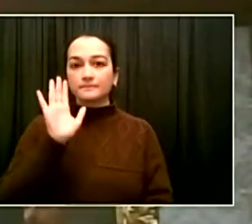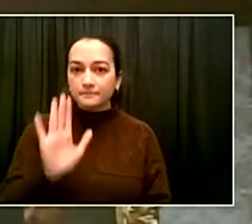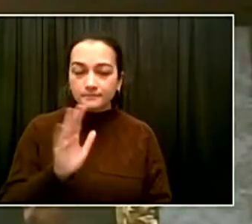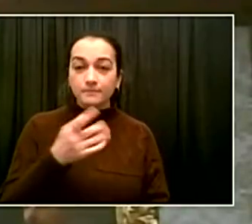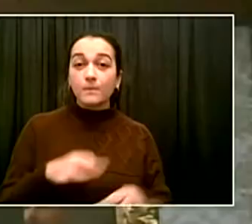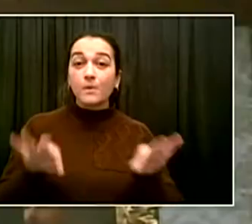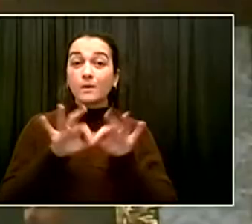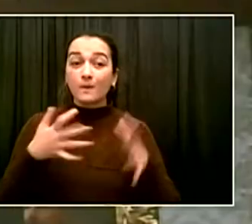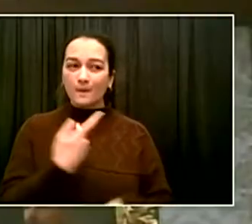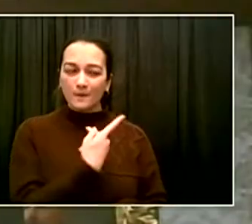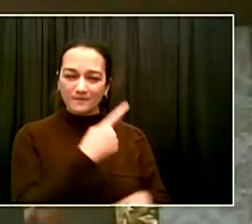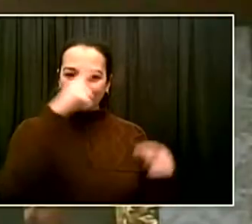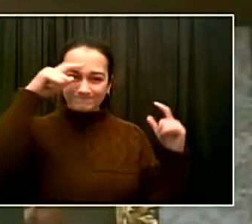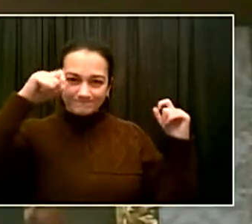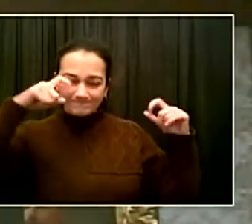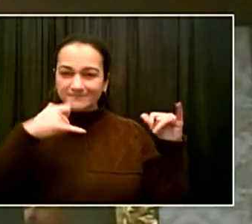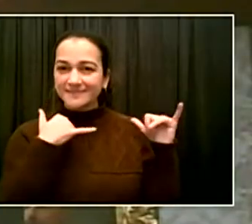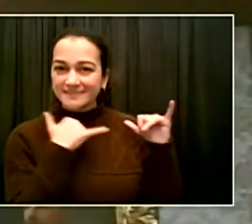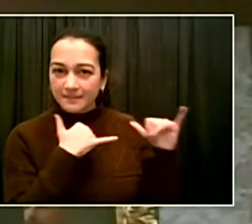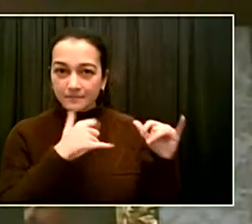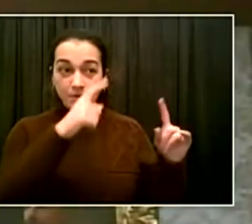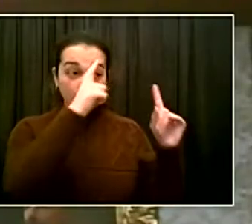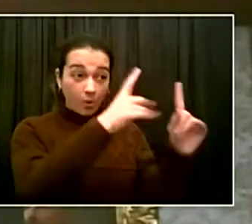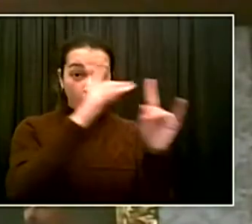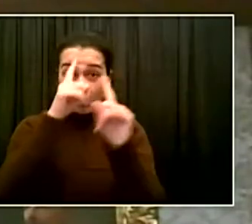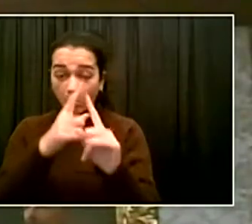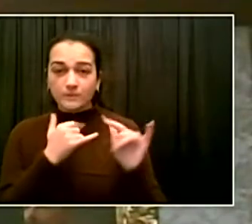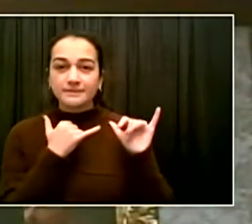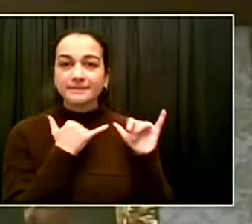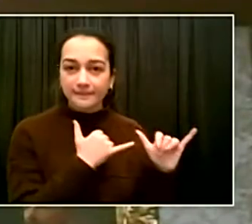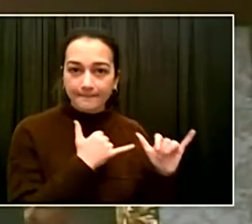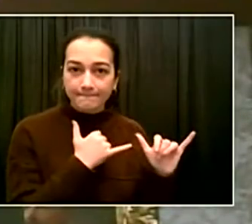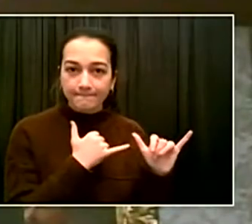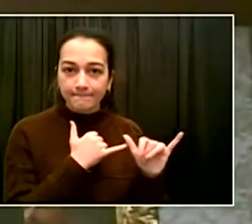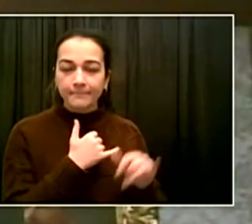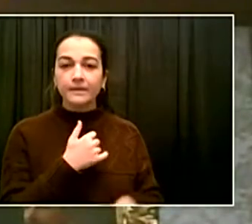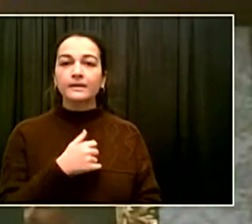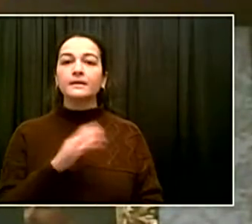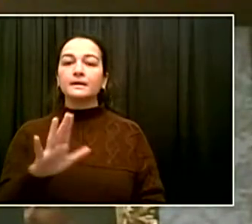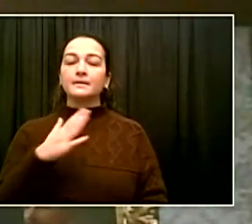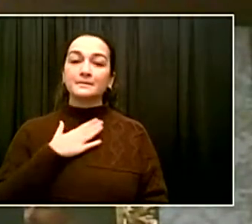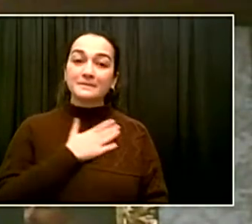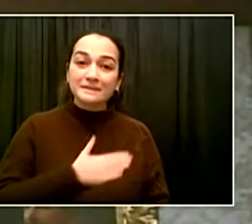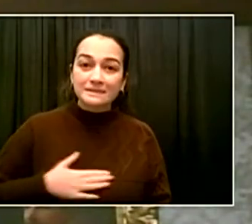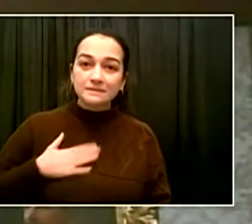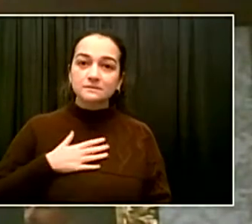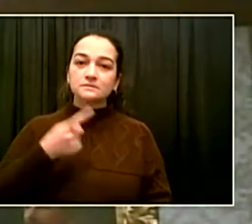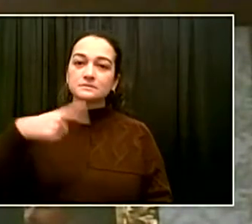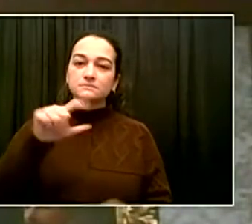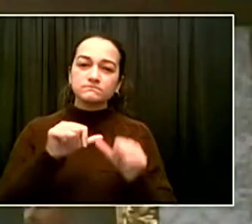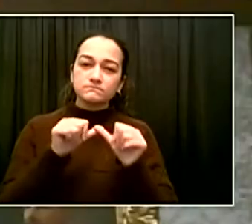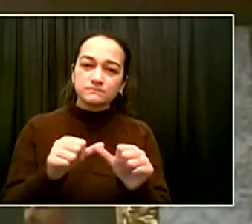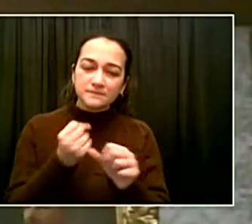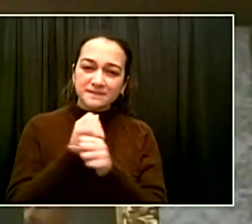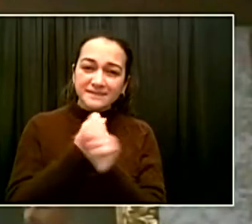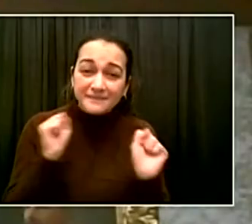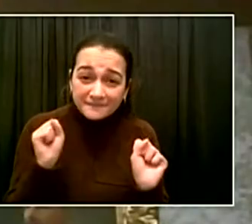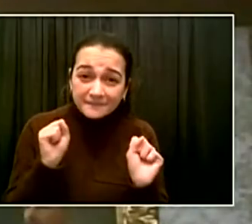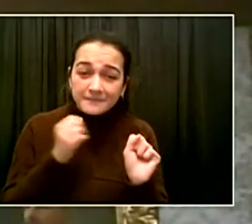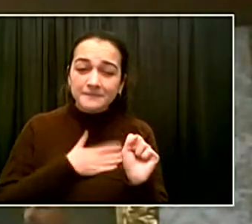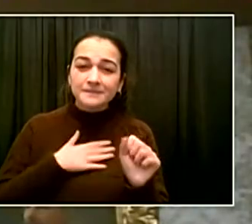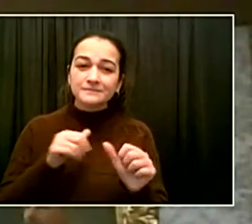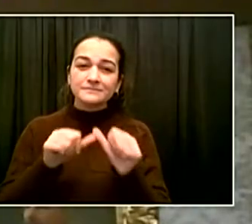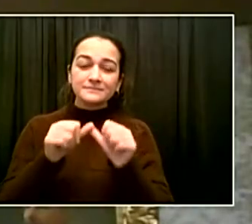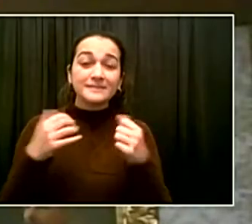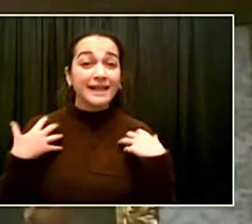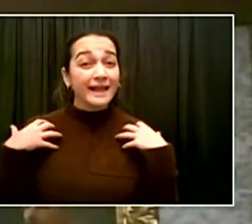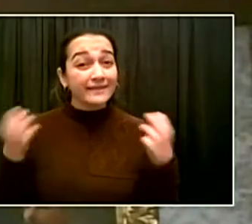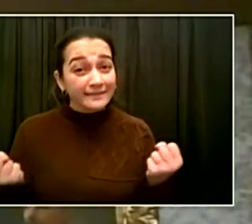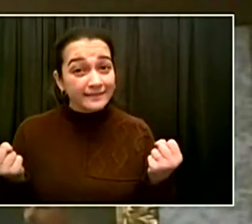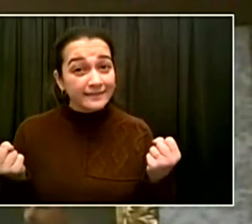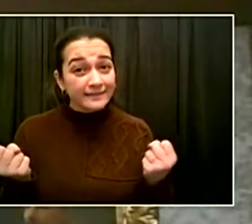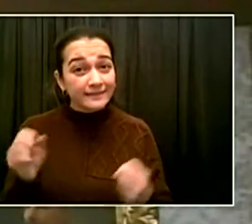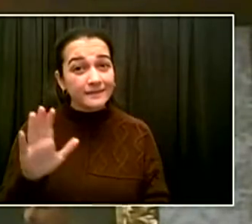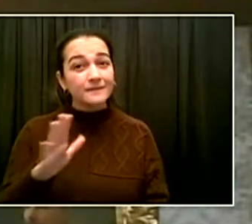THE MAYOR AND I ARE TOGETHER ON